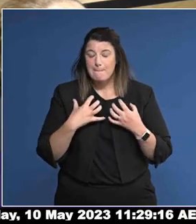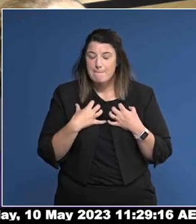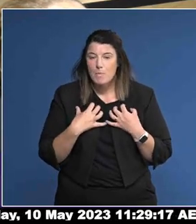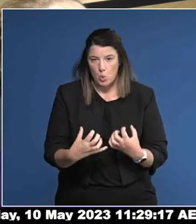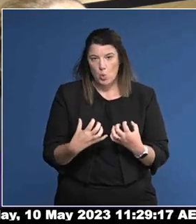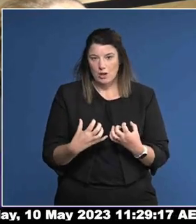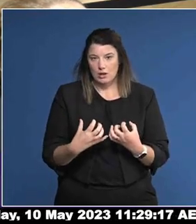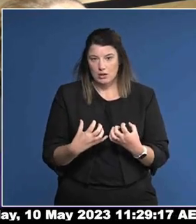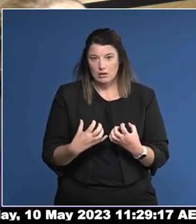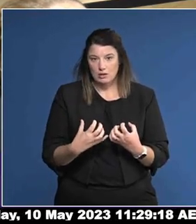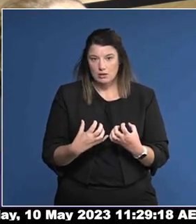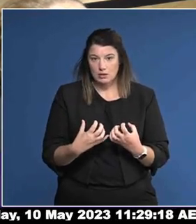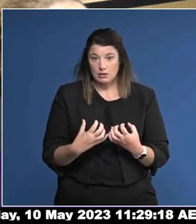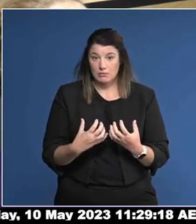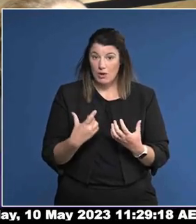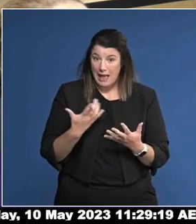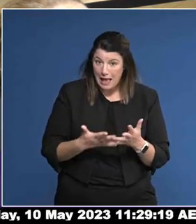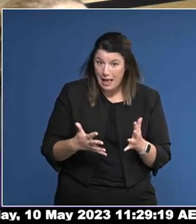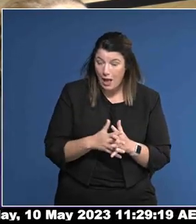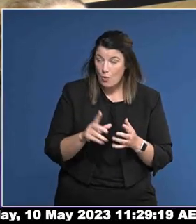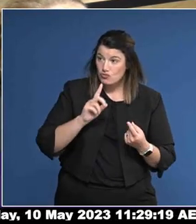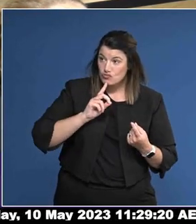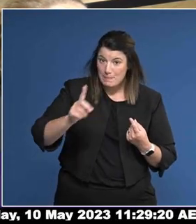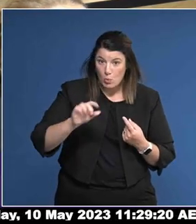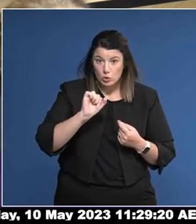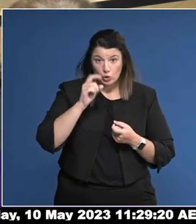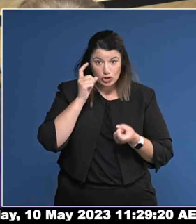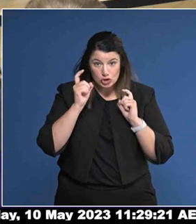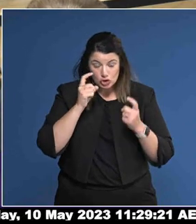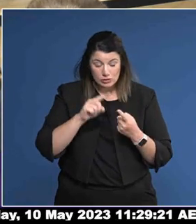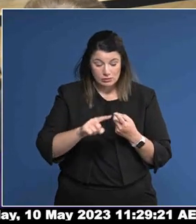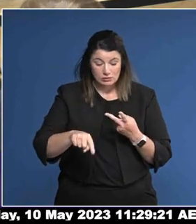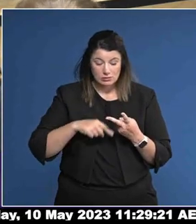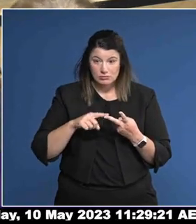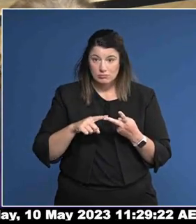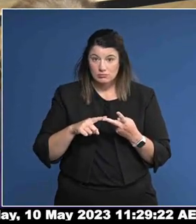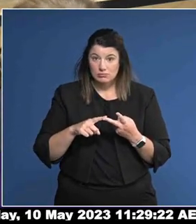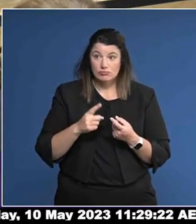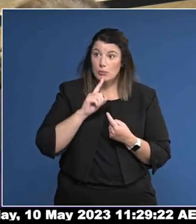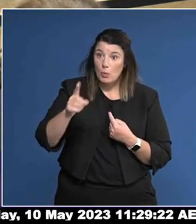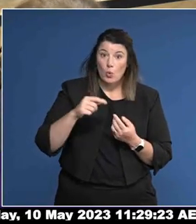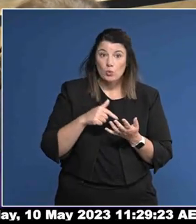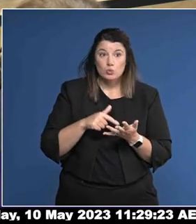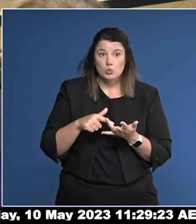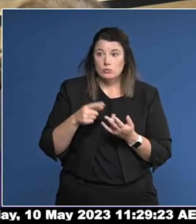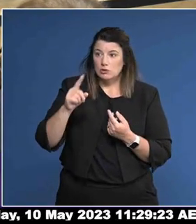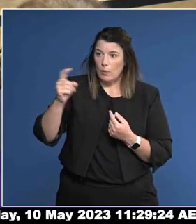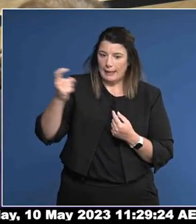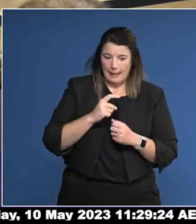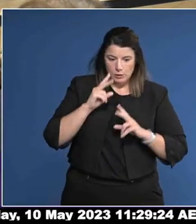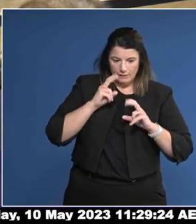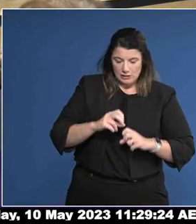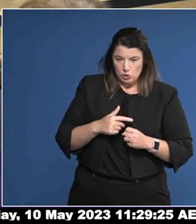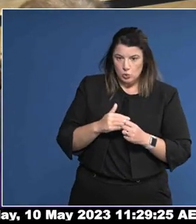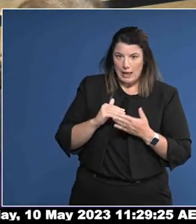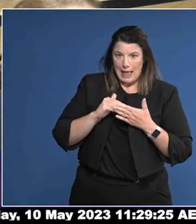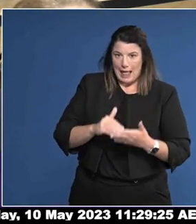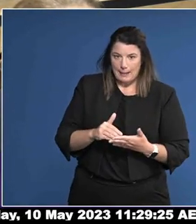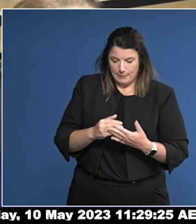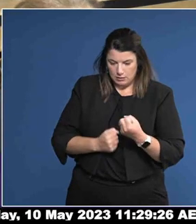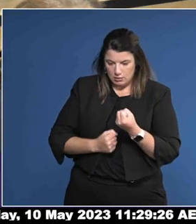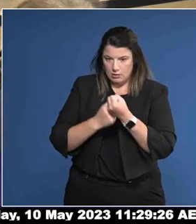by reporting concerns to either limit or to help stamp out that